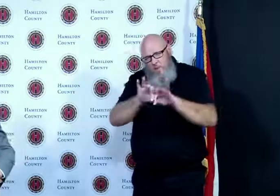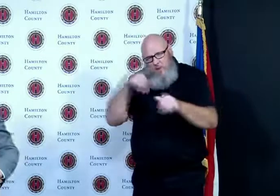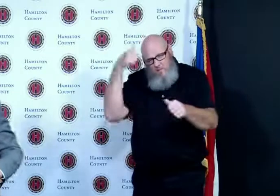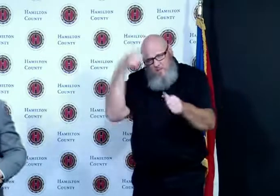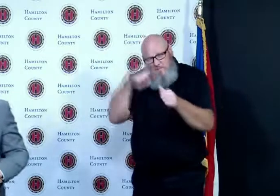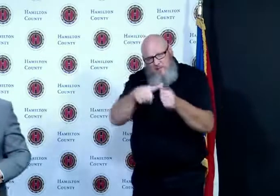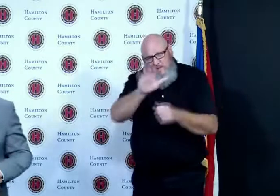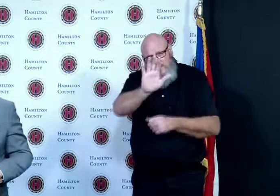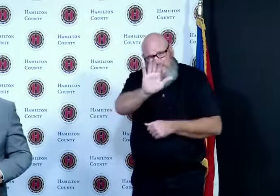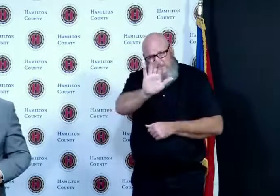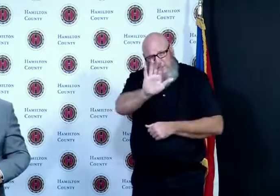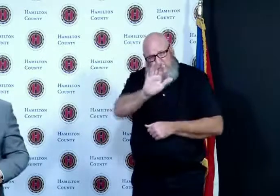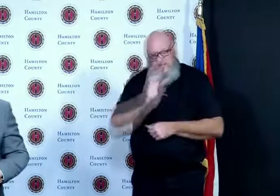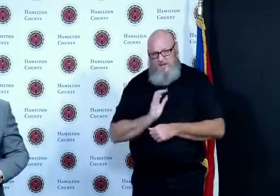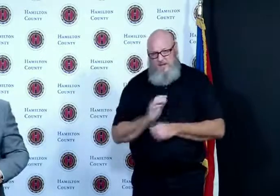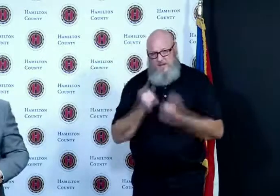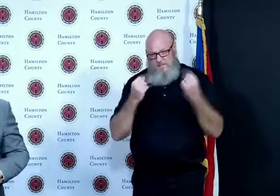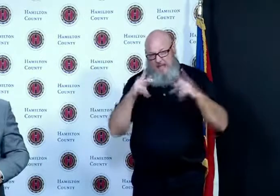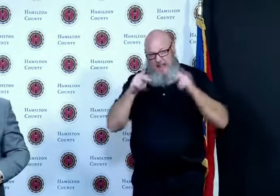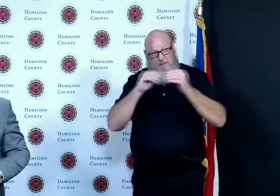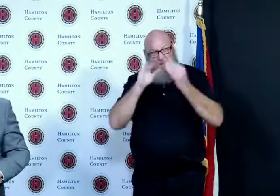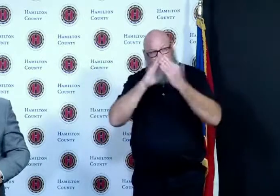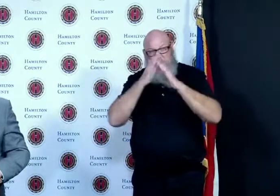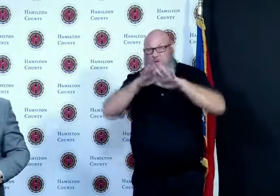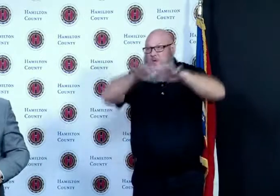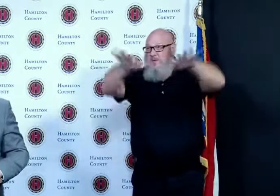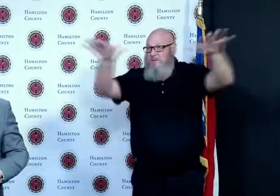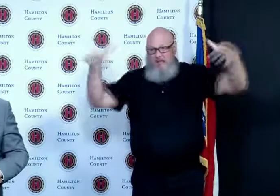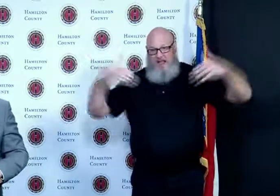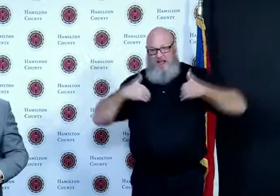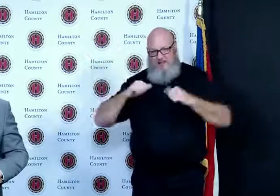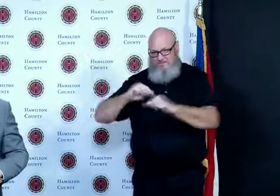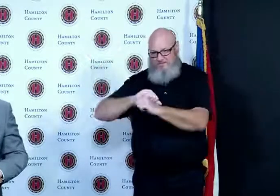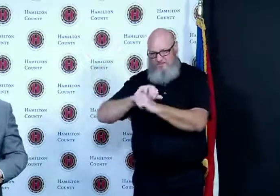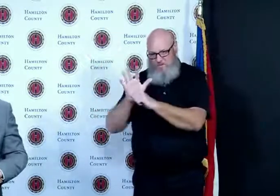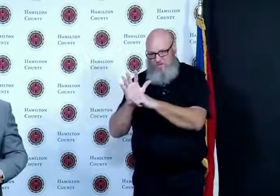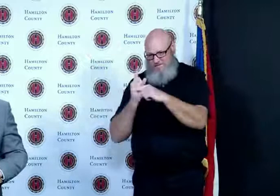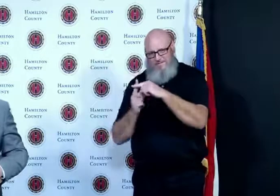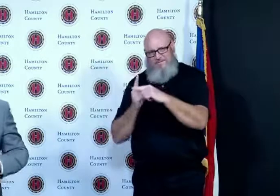reminder that we are in purple this week we are guaranteed to be in purple this Thursday because